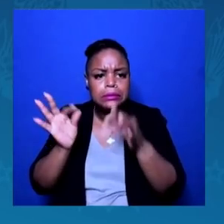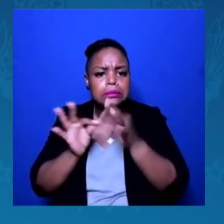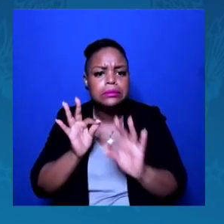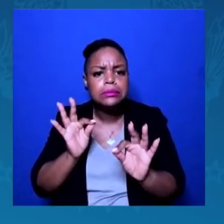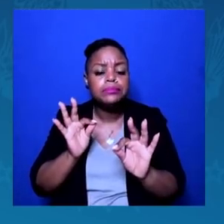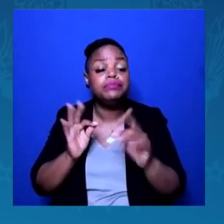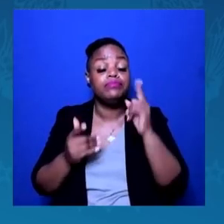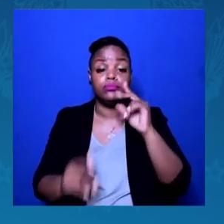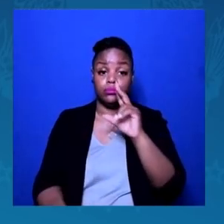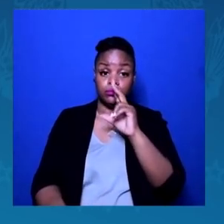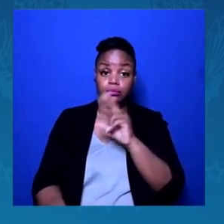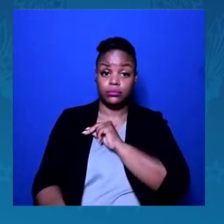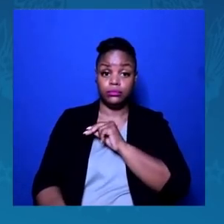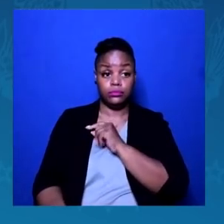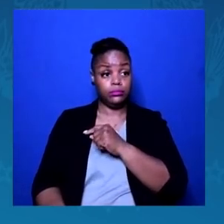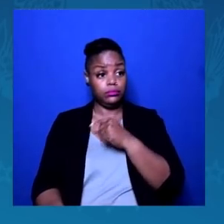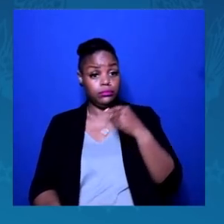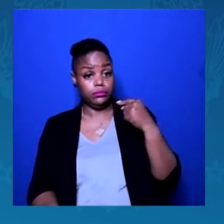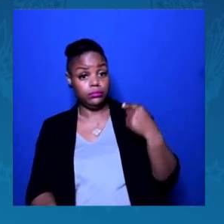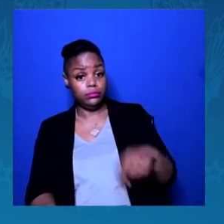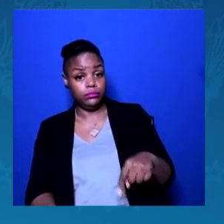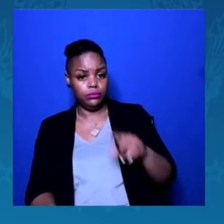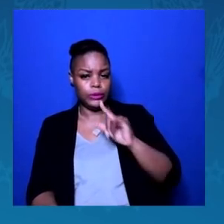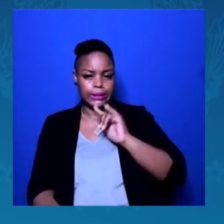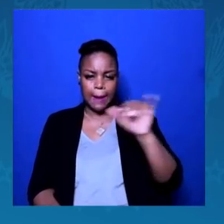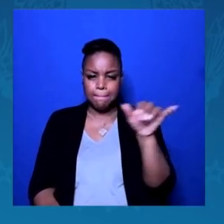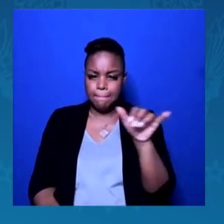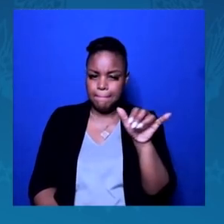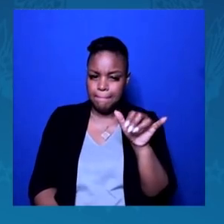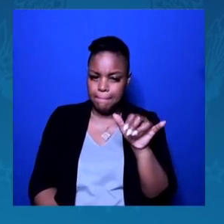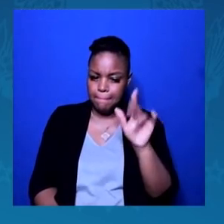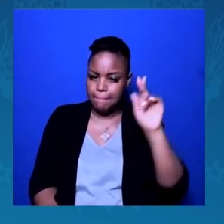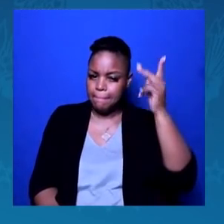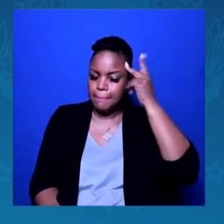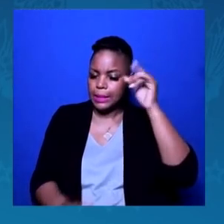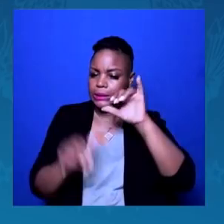what makes Vietnam a key U.S. partner and China a threat to the region?